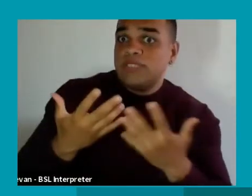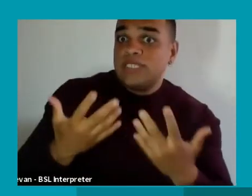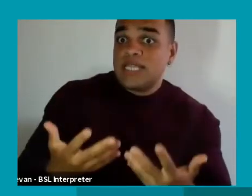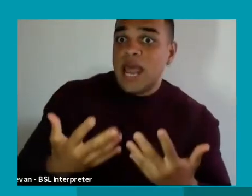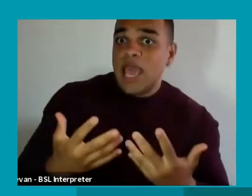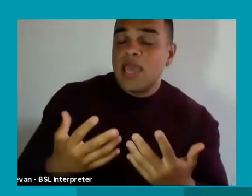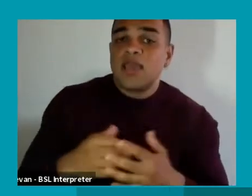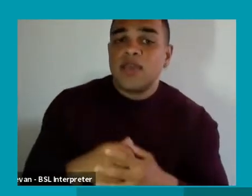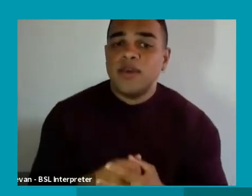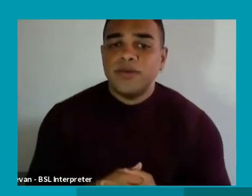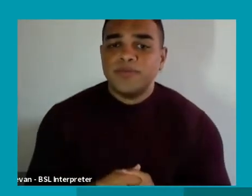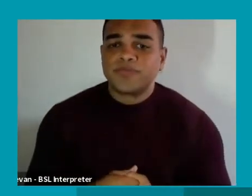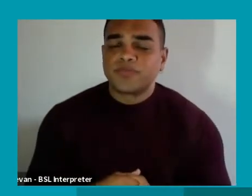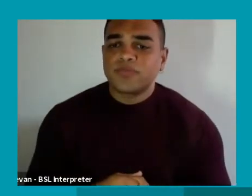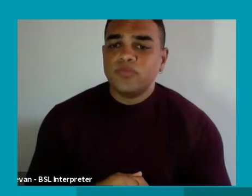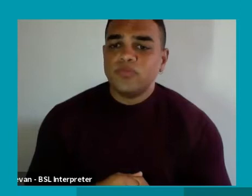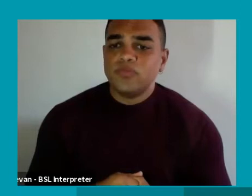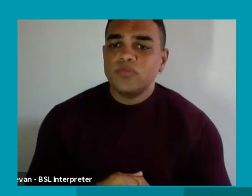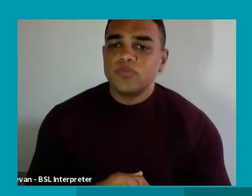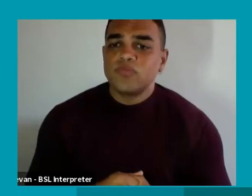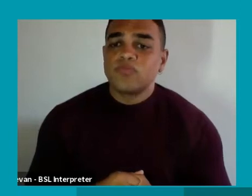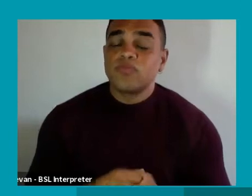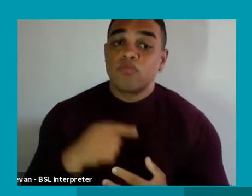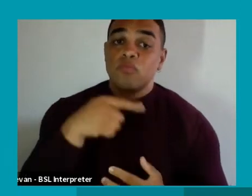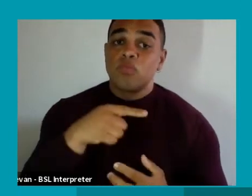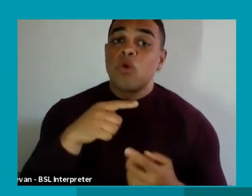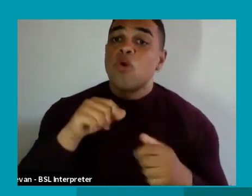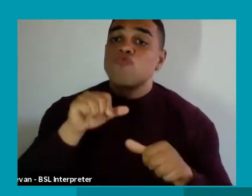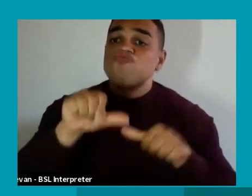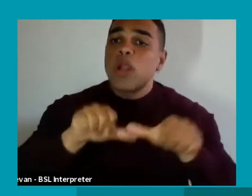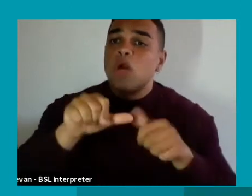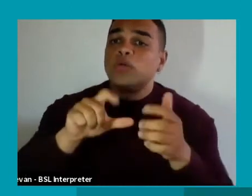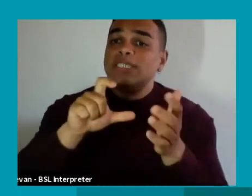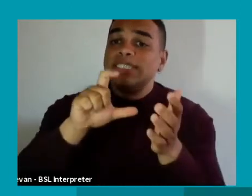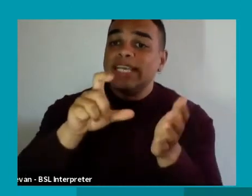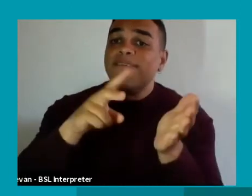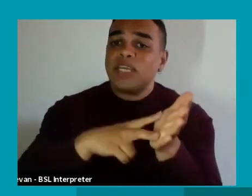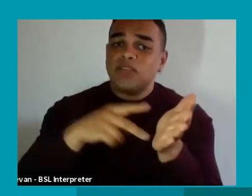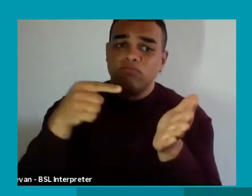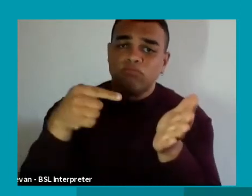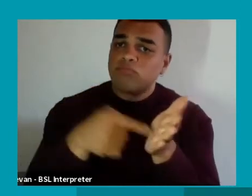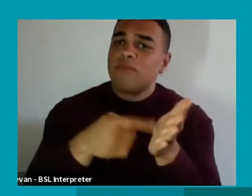Chronological CV's are very traditional. In layout, they're probably the most common